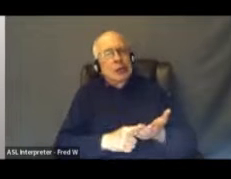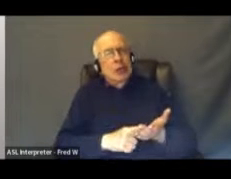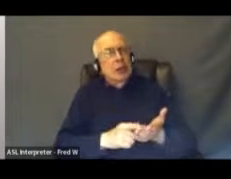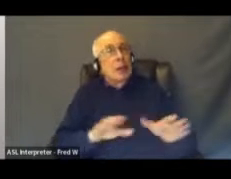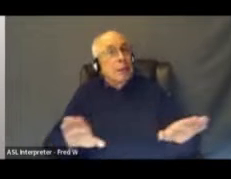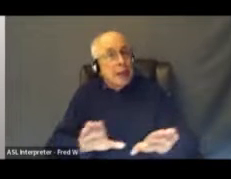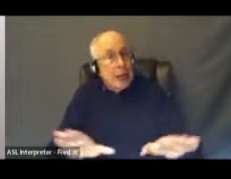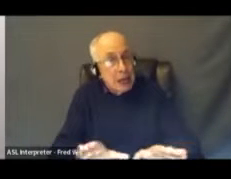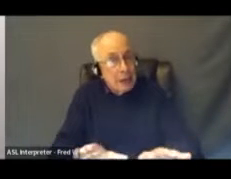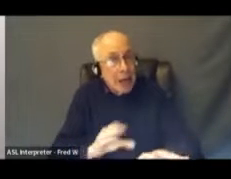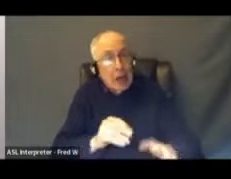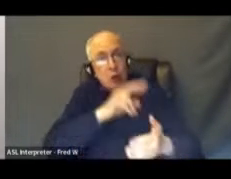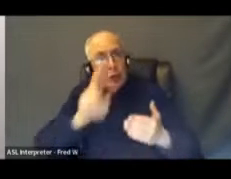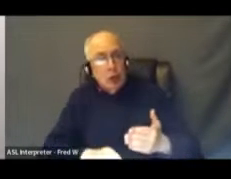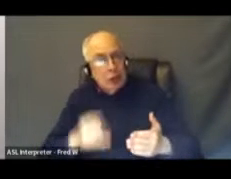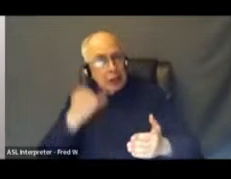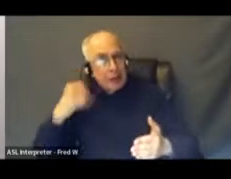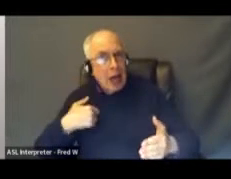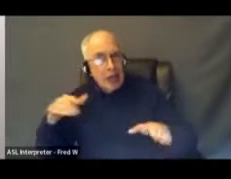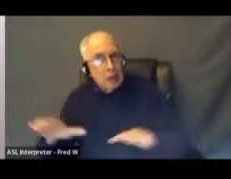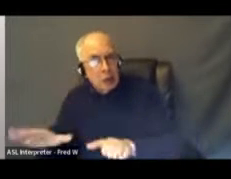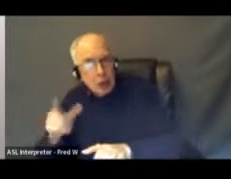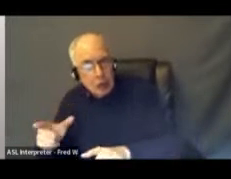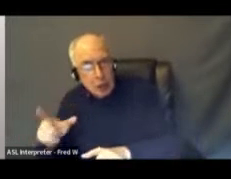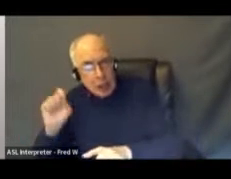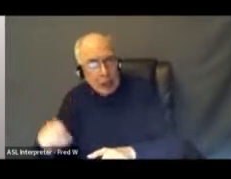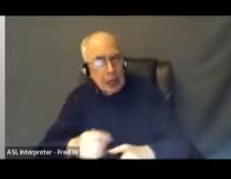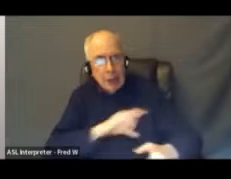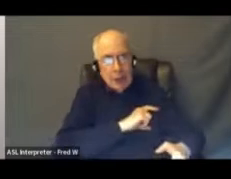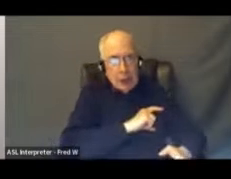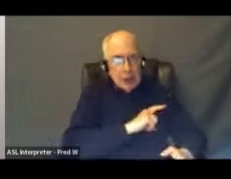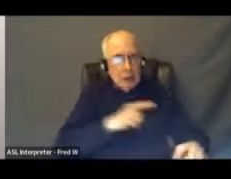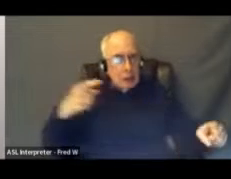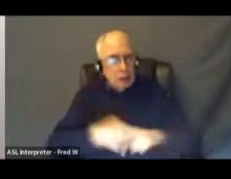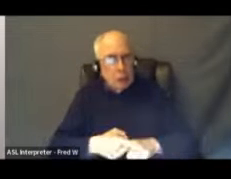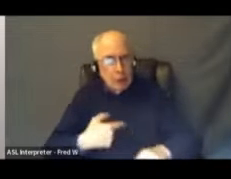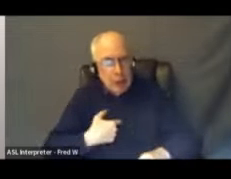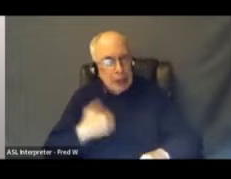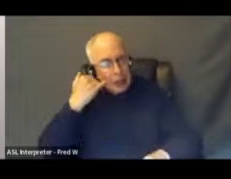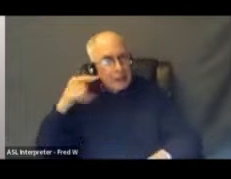could this get me in trouble with probation? If I choose this? Will it help me or hinder me from completing my court